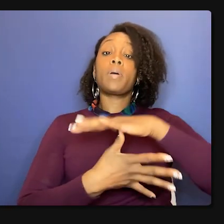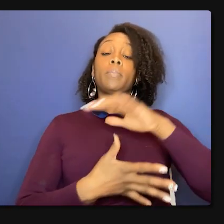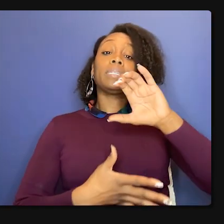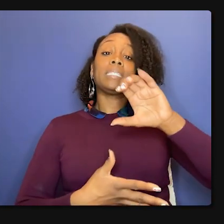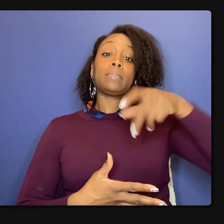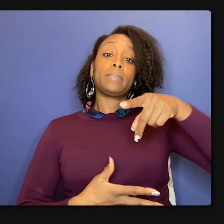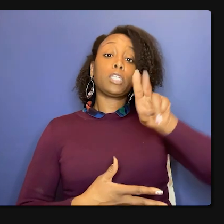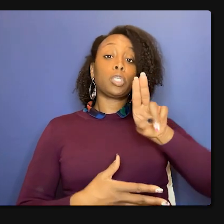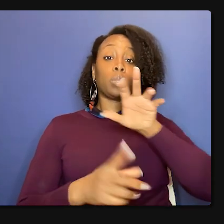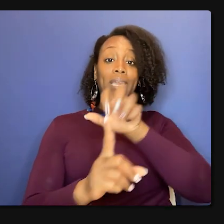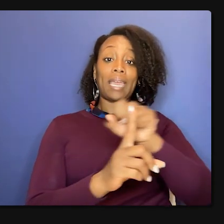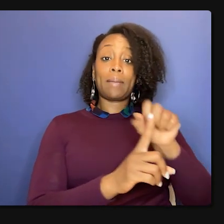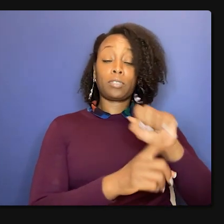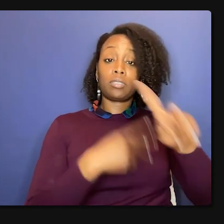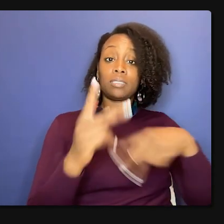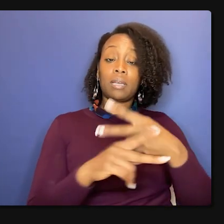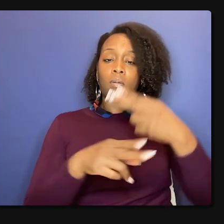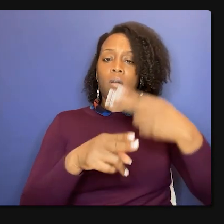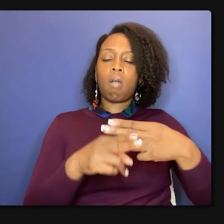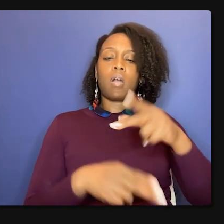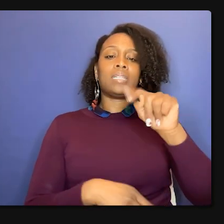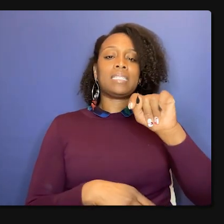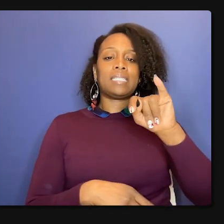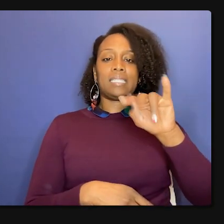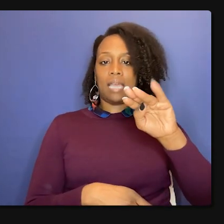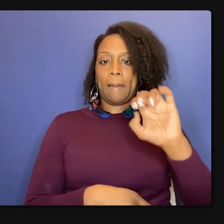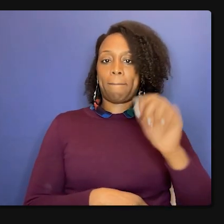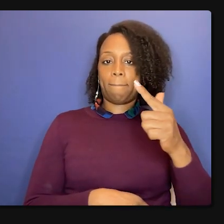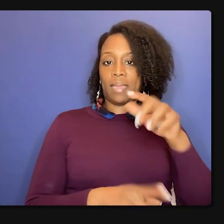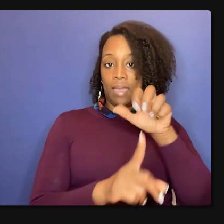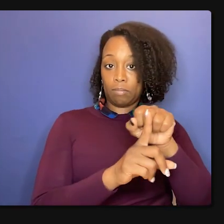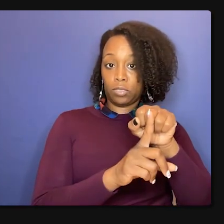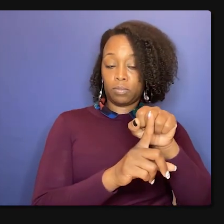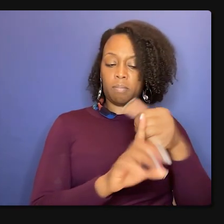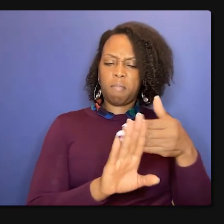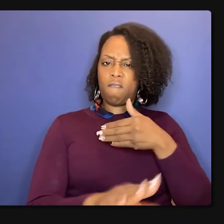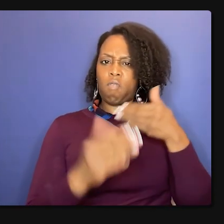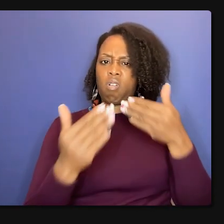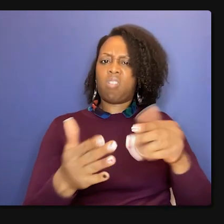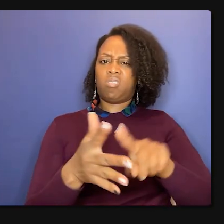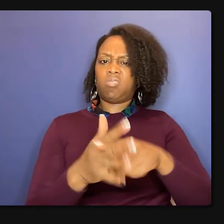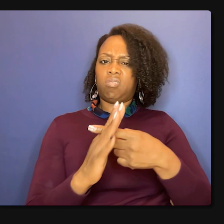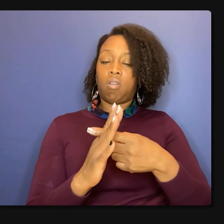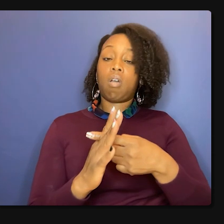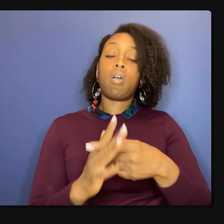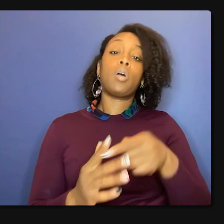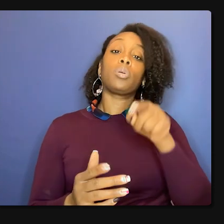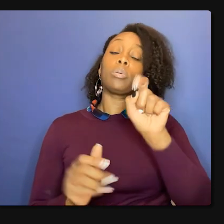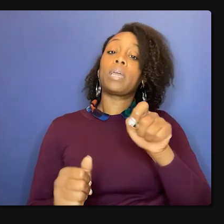The primary CPU capture type in PIX is called the Timing Capture. Before starting a timing capture,